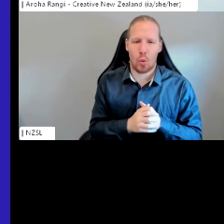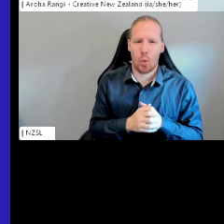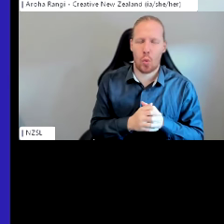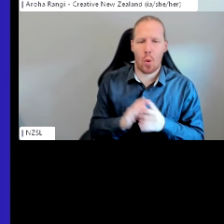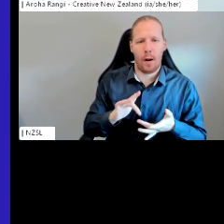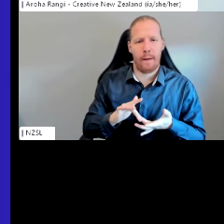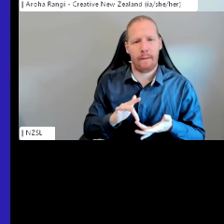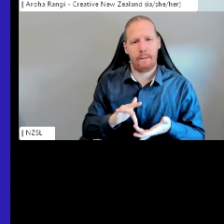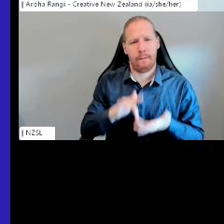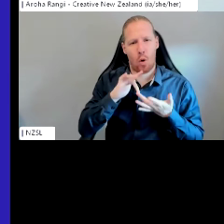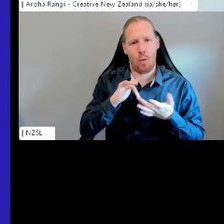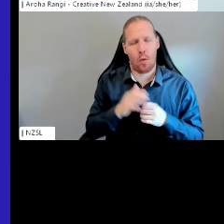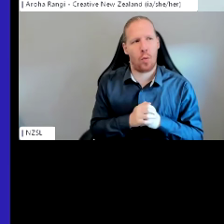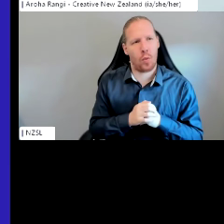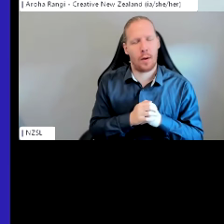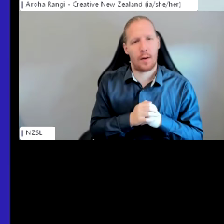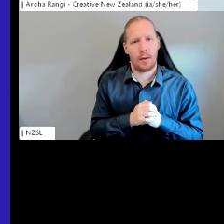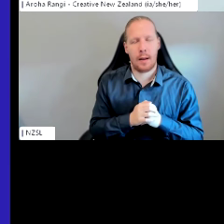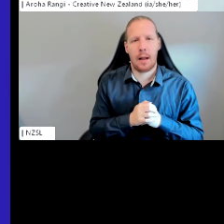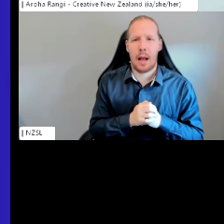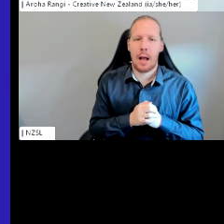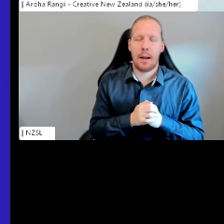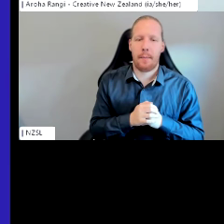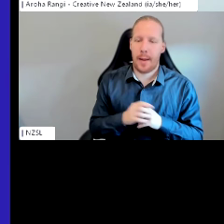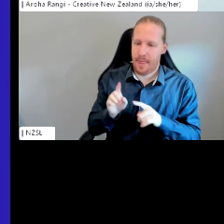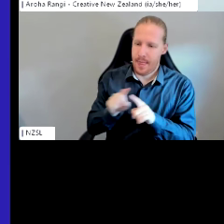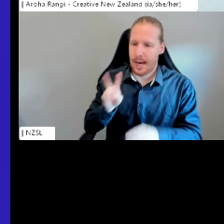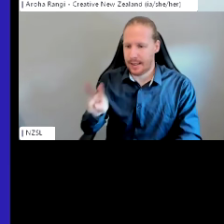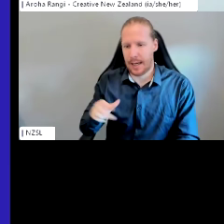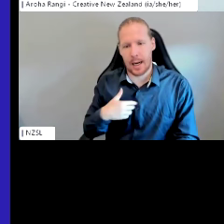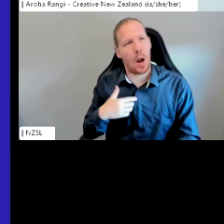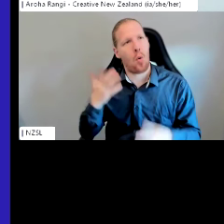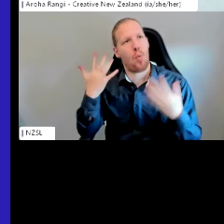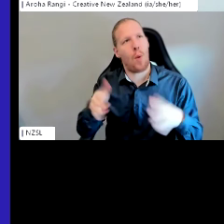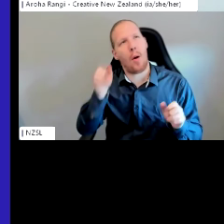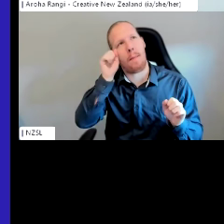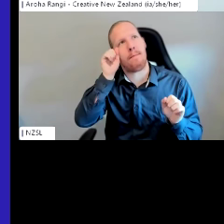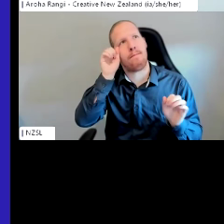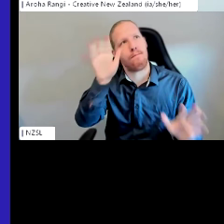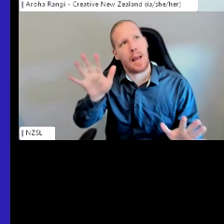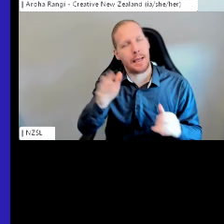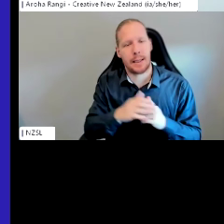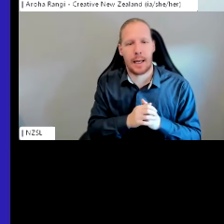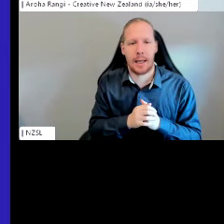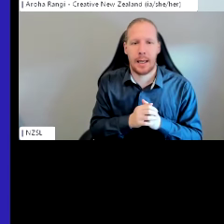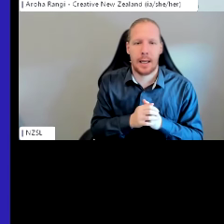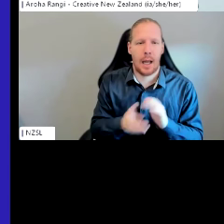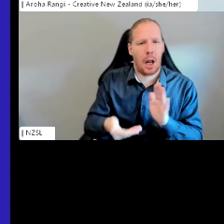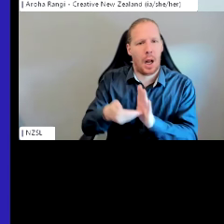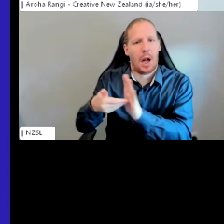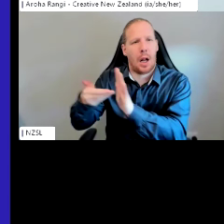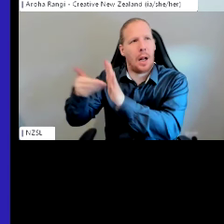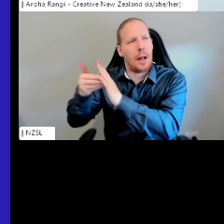seeing it as grand. Um and grand is good. So um so I think we should probably worry less about